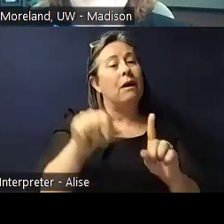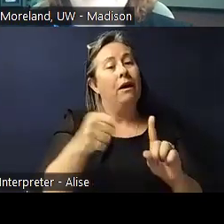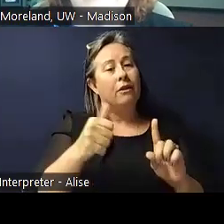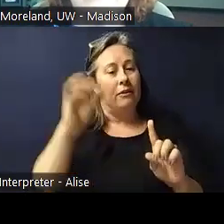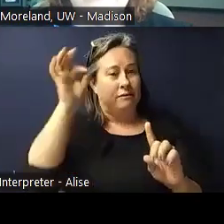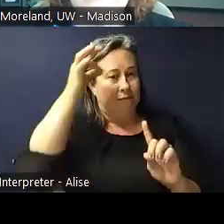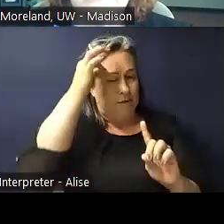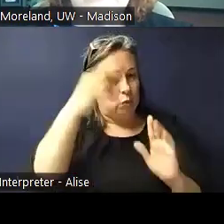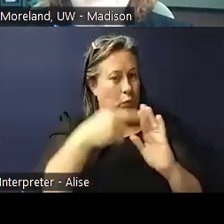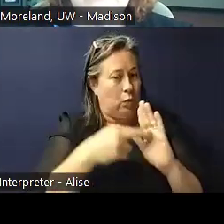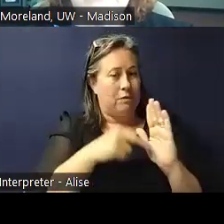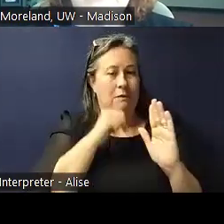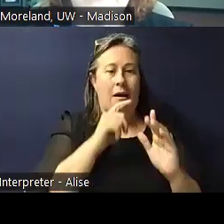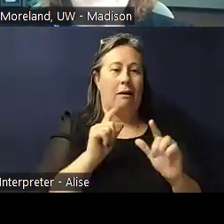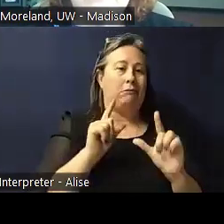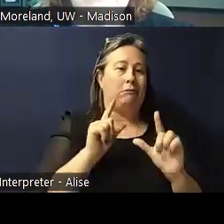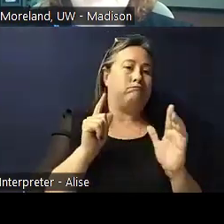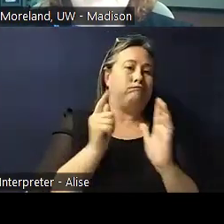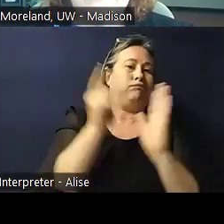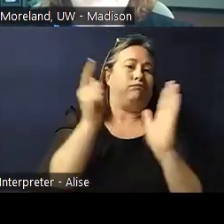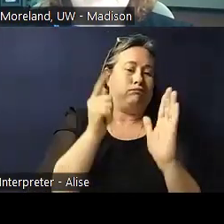as we set up the agreement that's going to be in there.